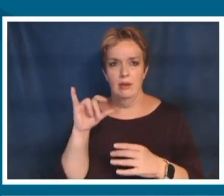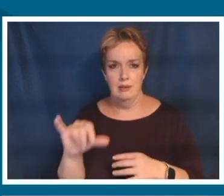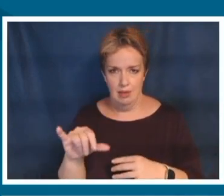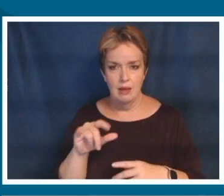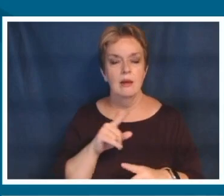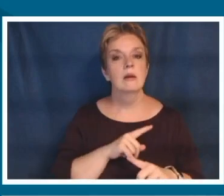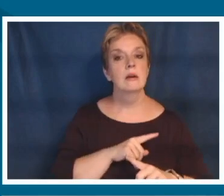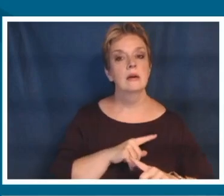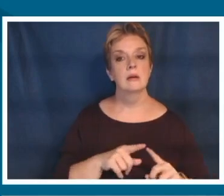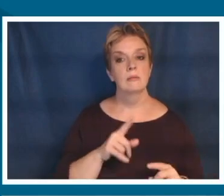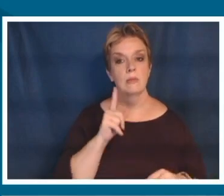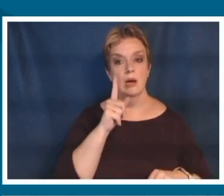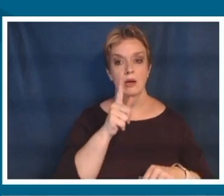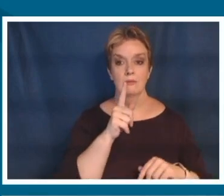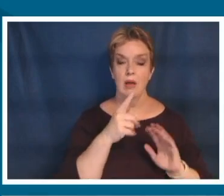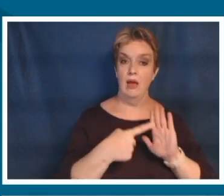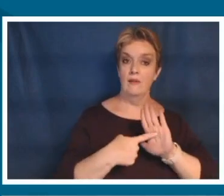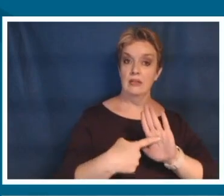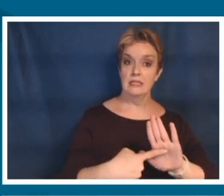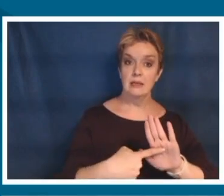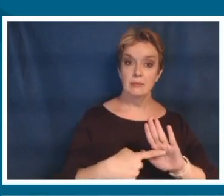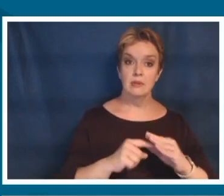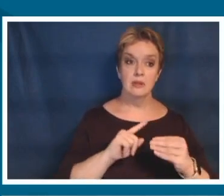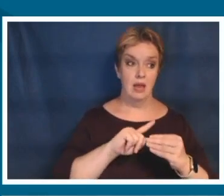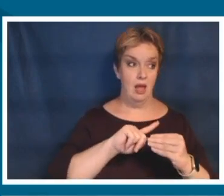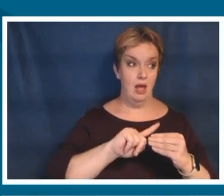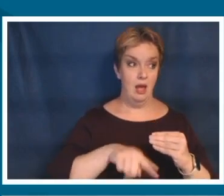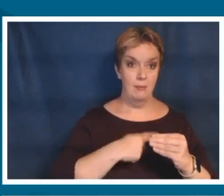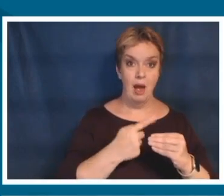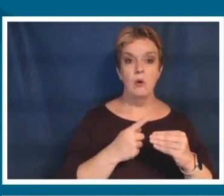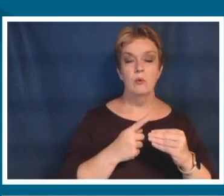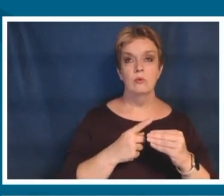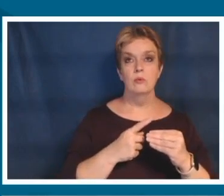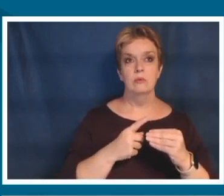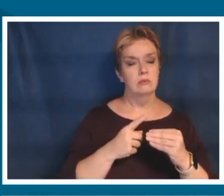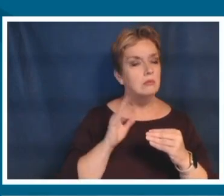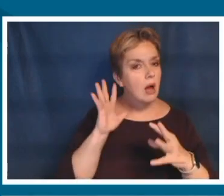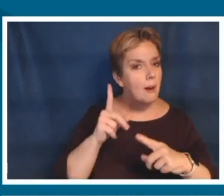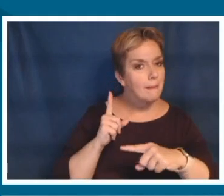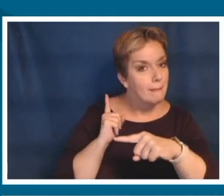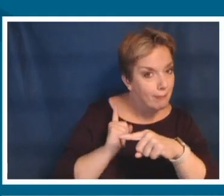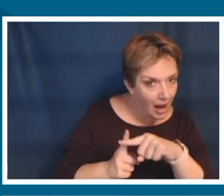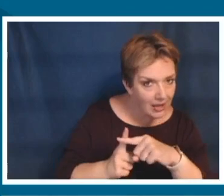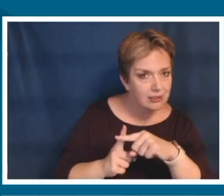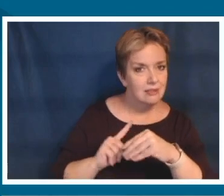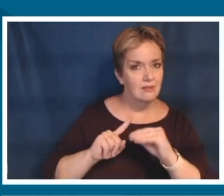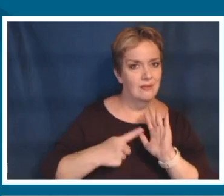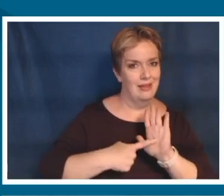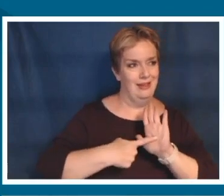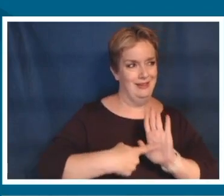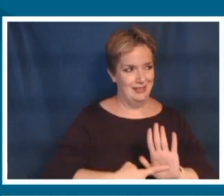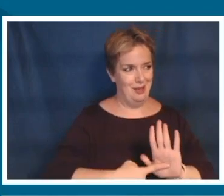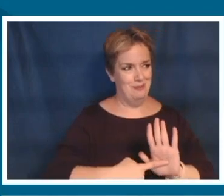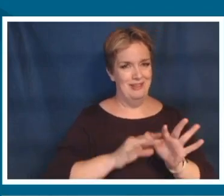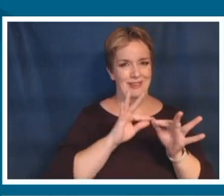exhibit about um a very positive exhibit about african-american men